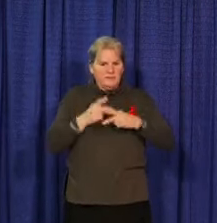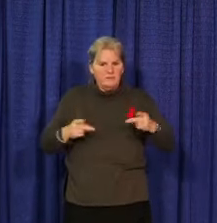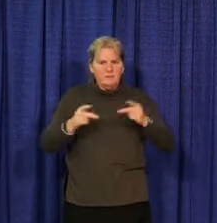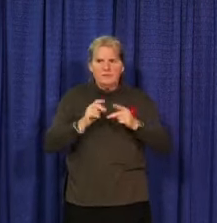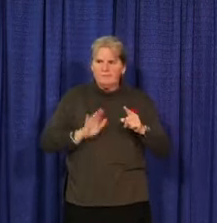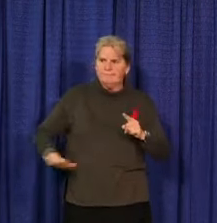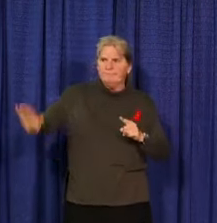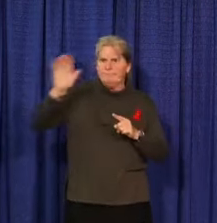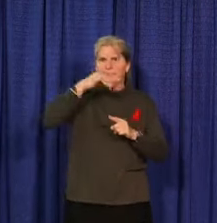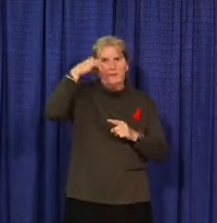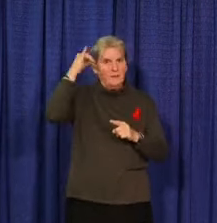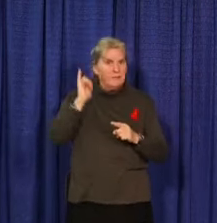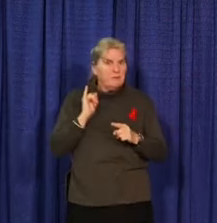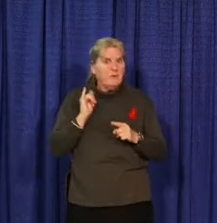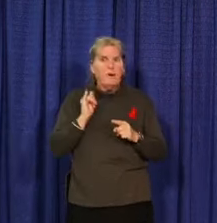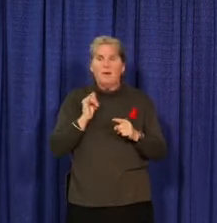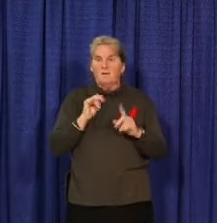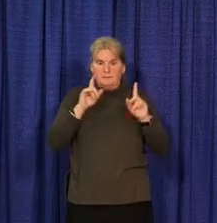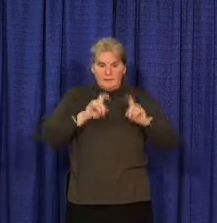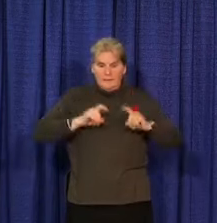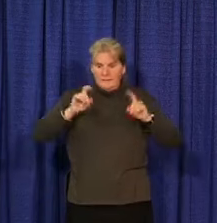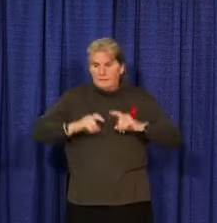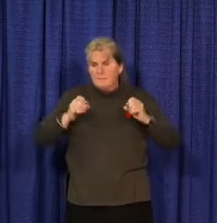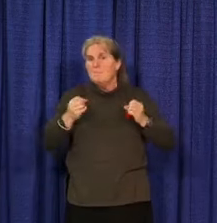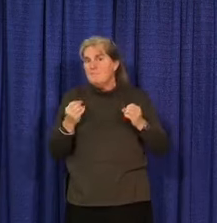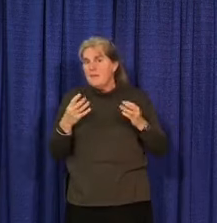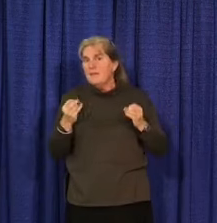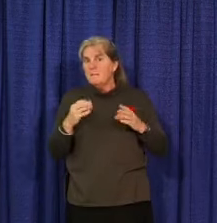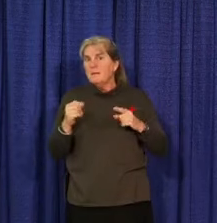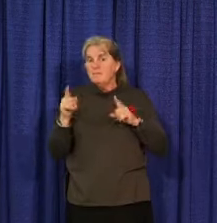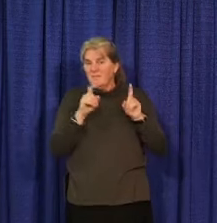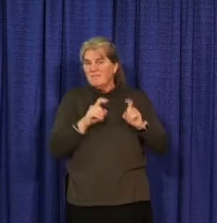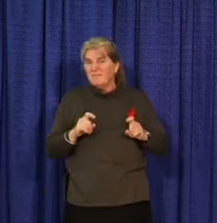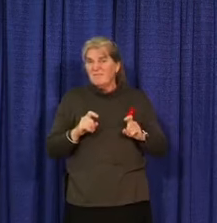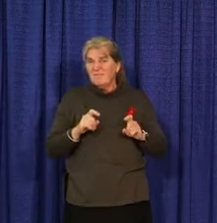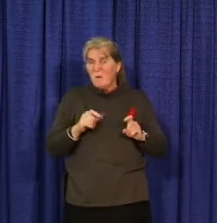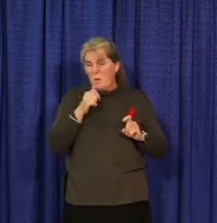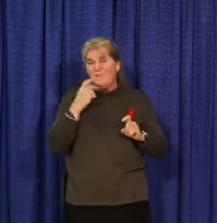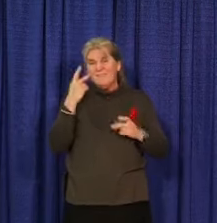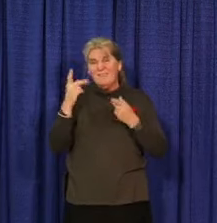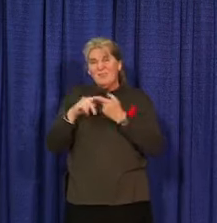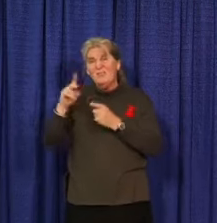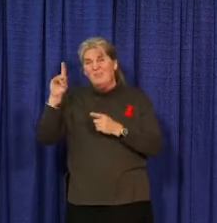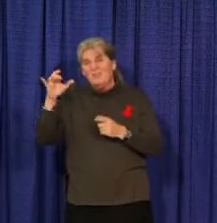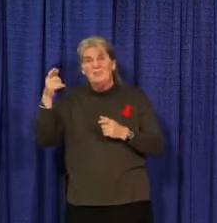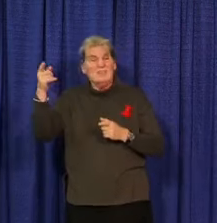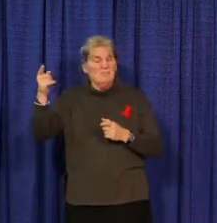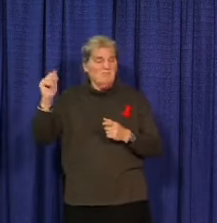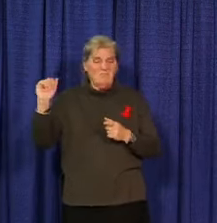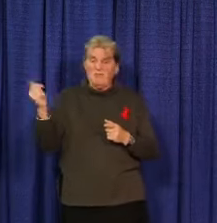throughout Yukon, including testing many, many people who have recently been in Dawson and